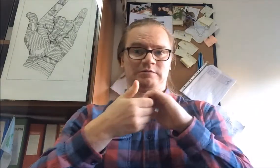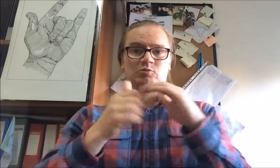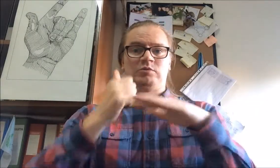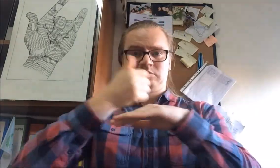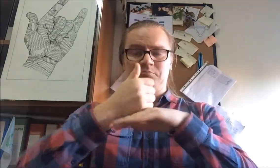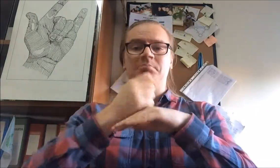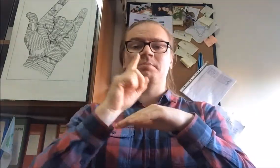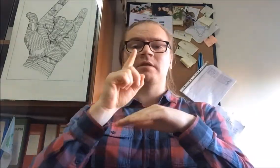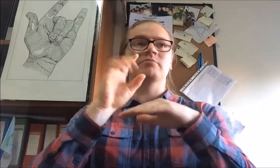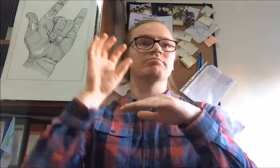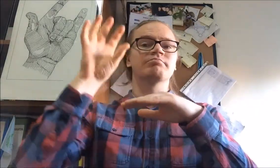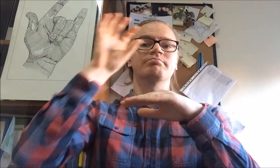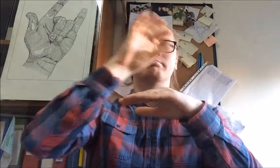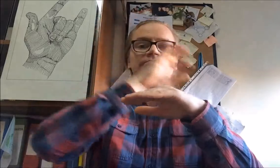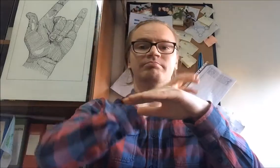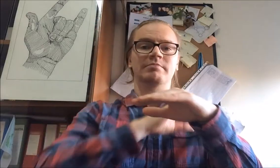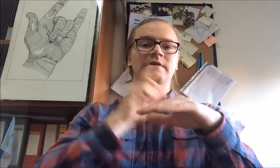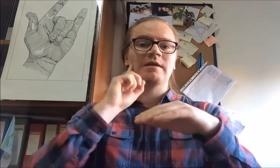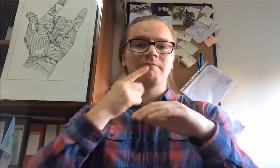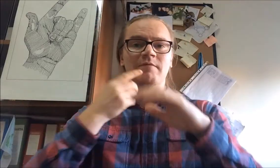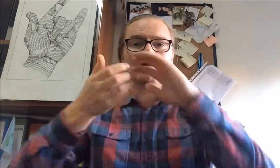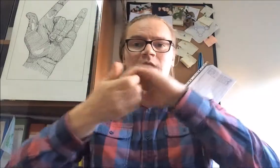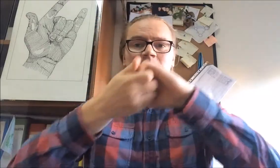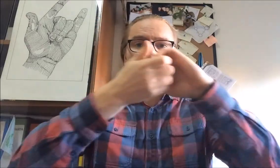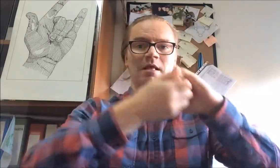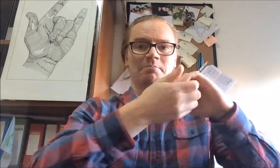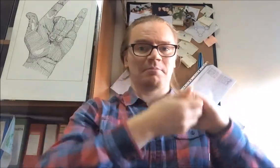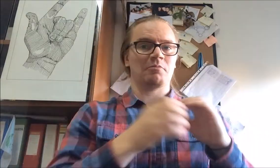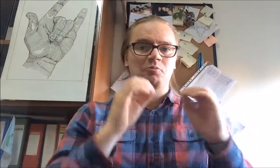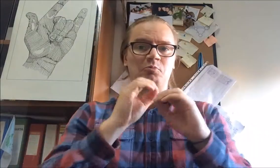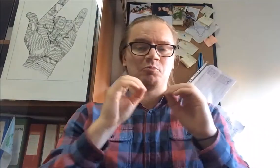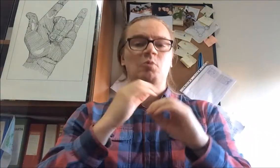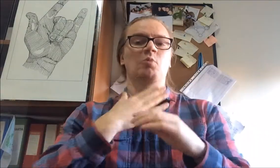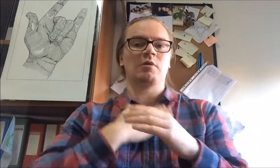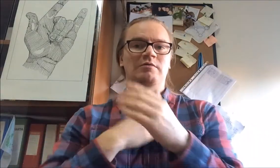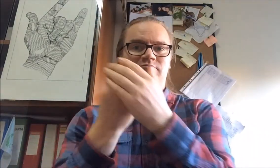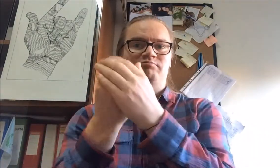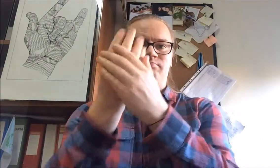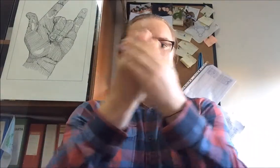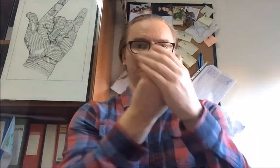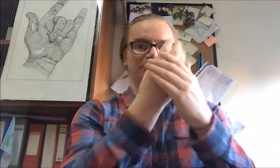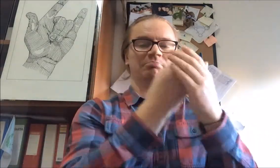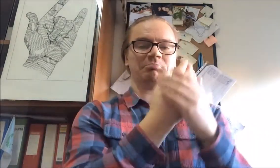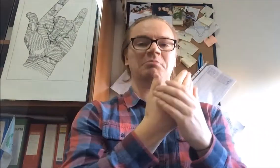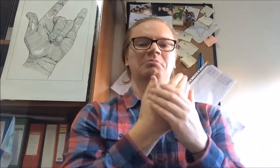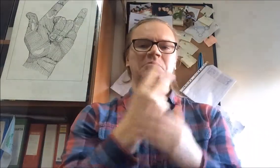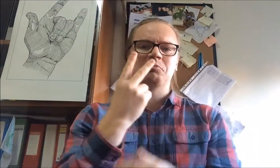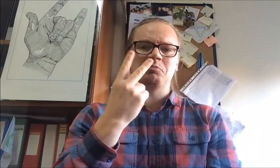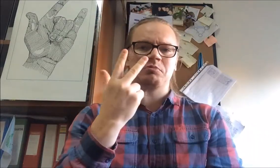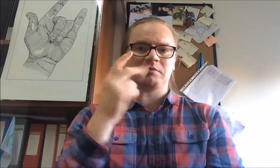There is one national deaf association in Albania, but no local deaf clubs. Therefore, there is a need to establish local deaf clubs in municipalities.